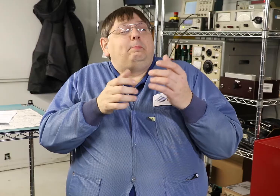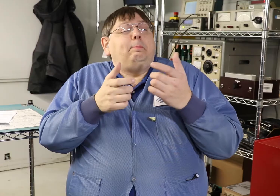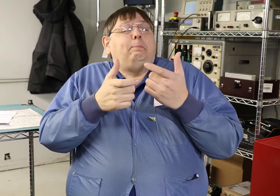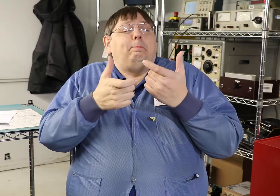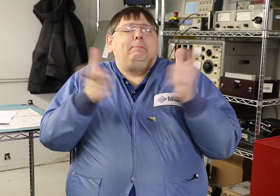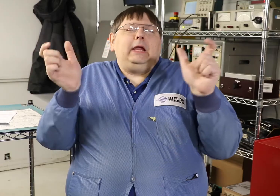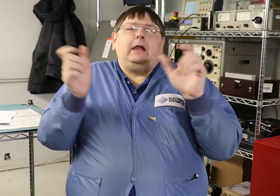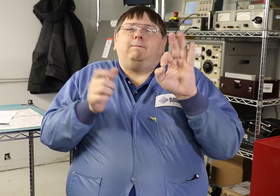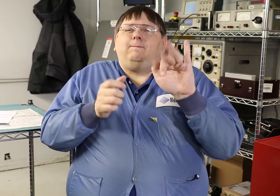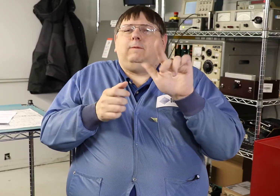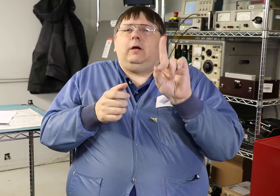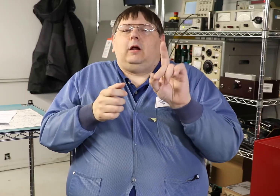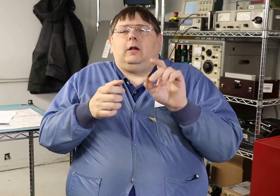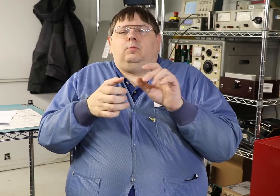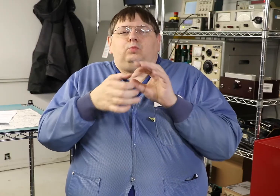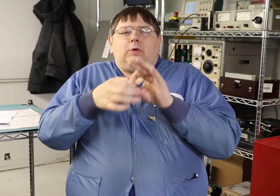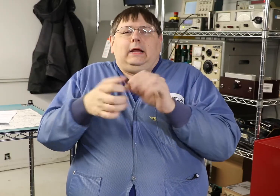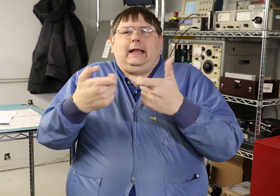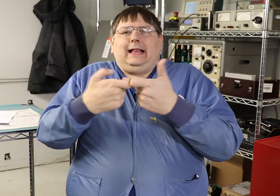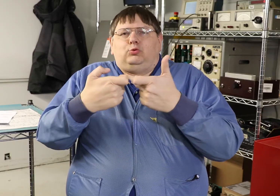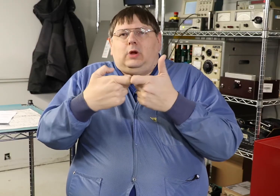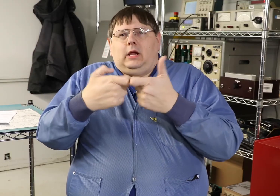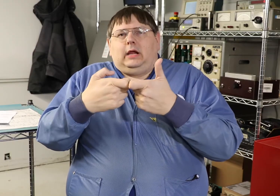Electronics is a big field to work in.